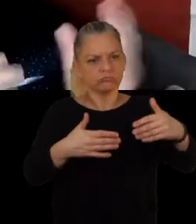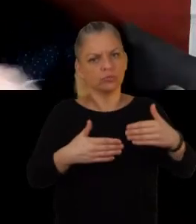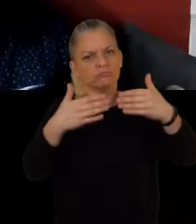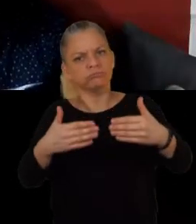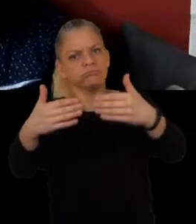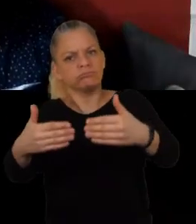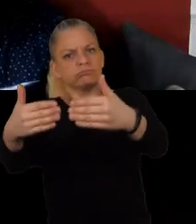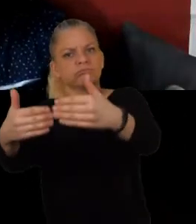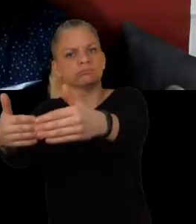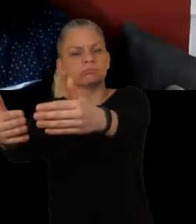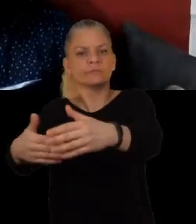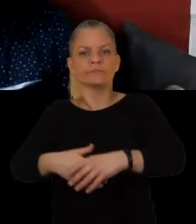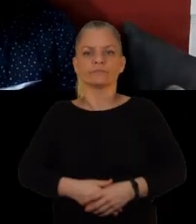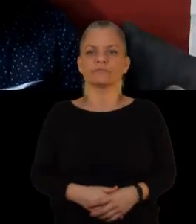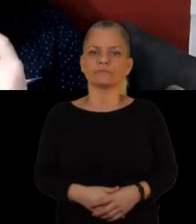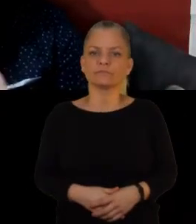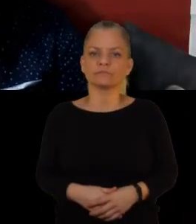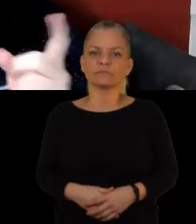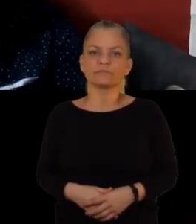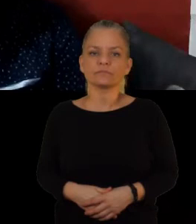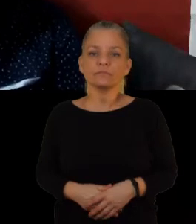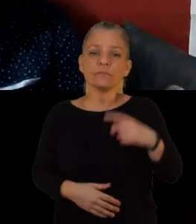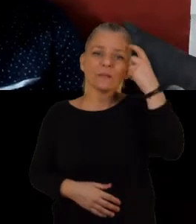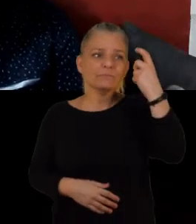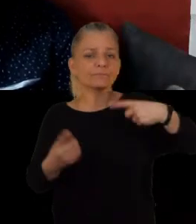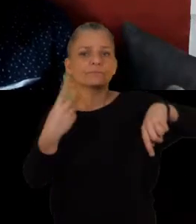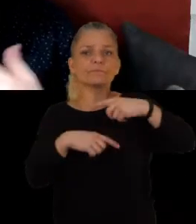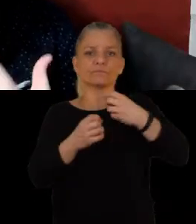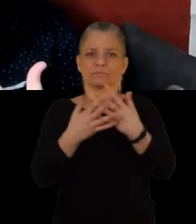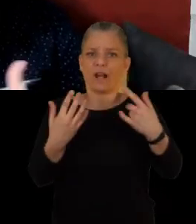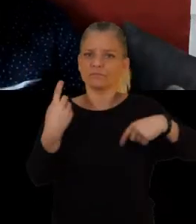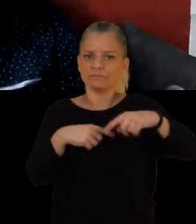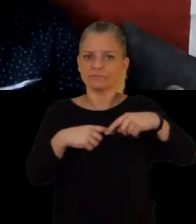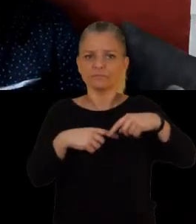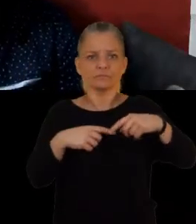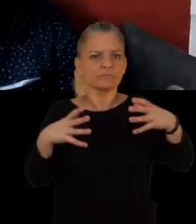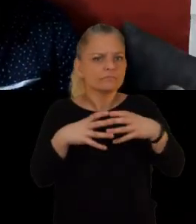personal and i want to kind of push things forward and i think so many of us doing the peer movement